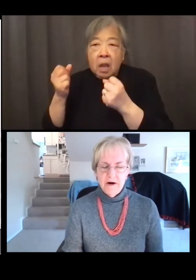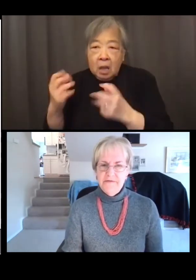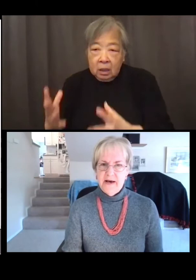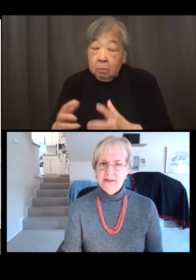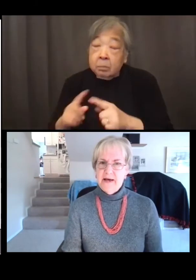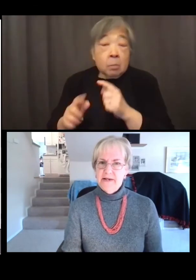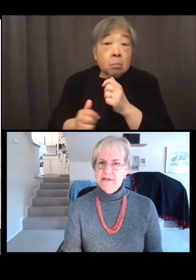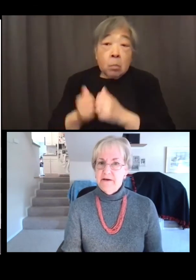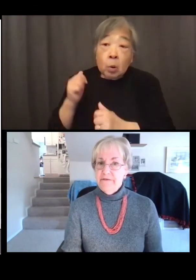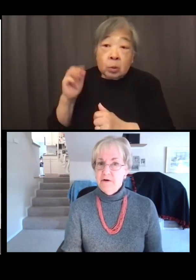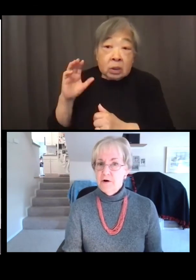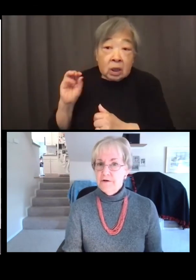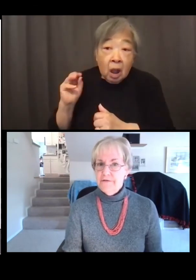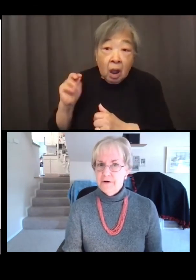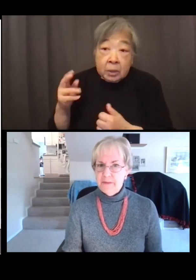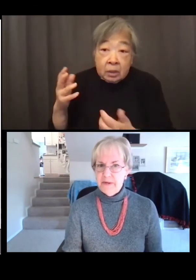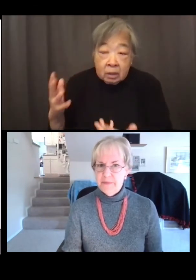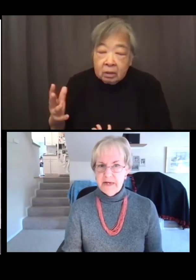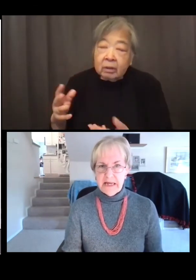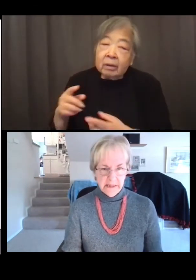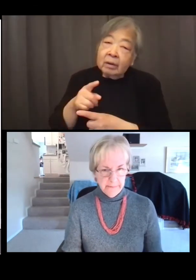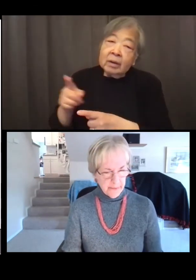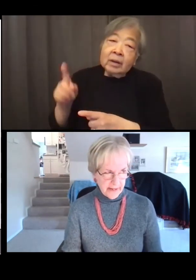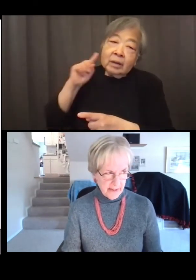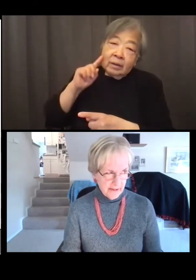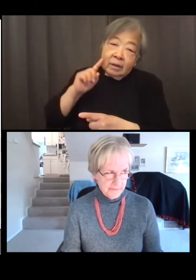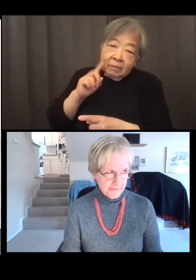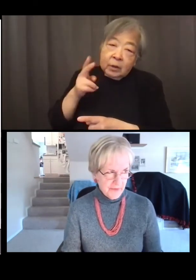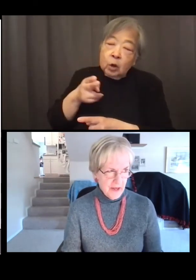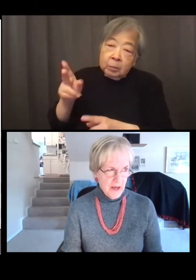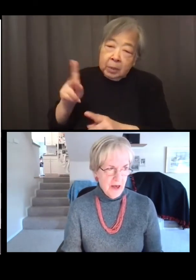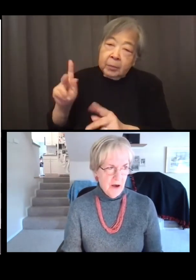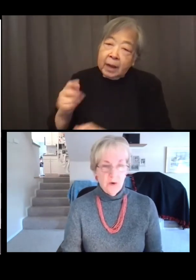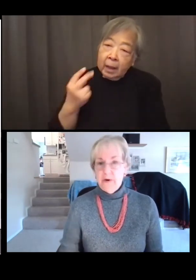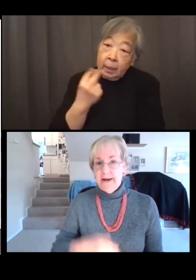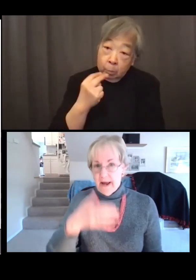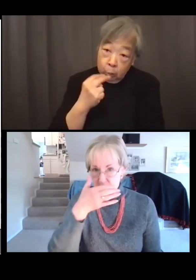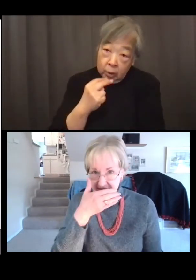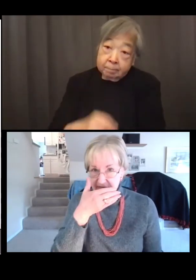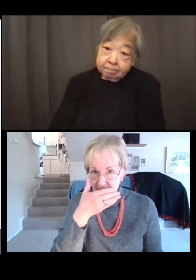are the fact that deaf and hard of hearing people can lip read Well right now it's very